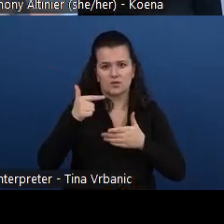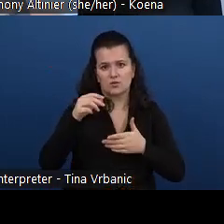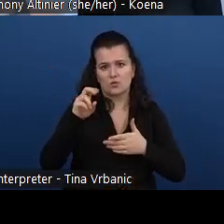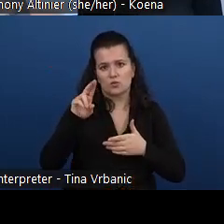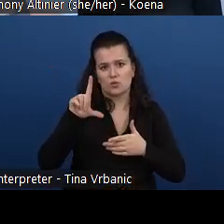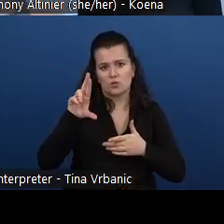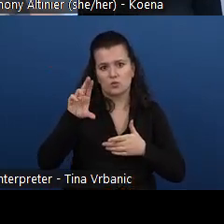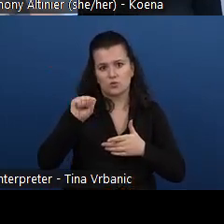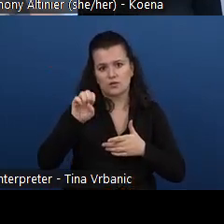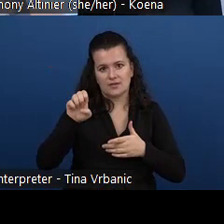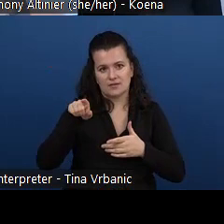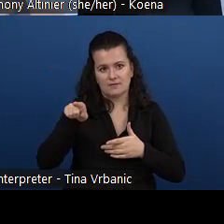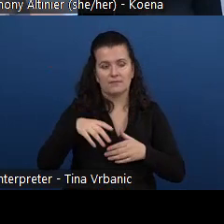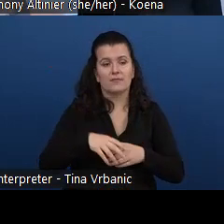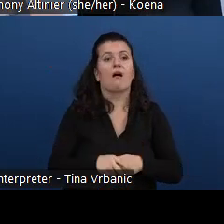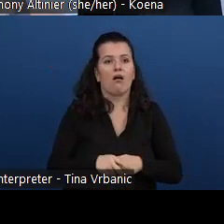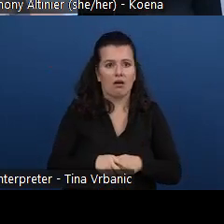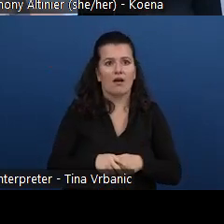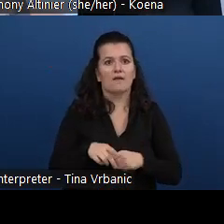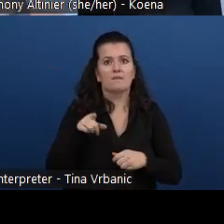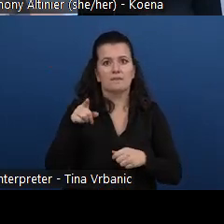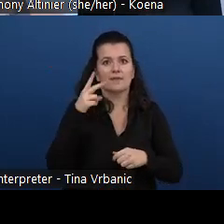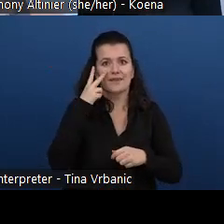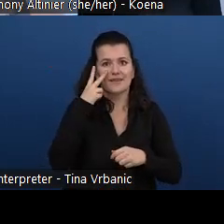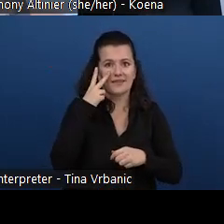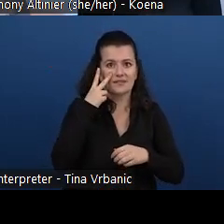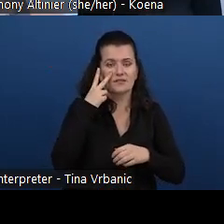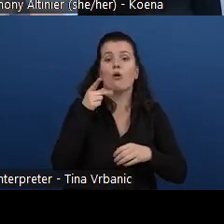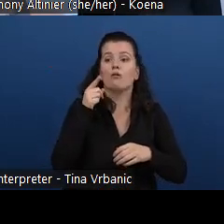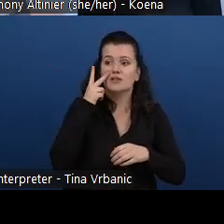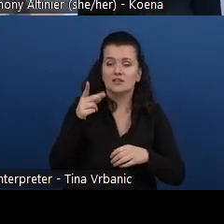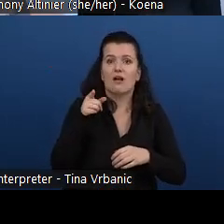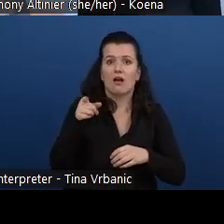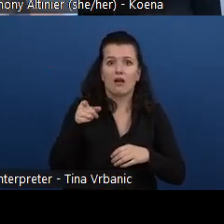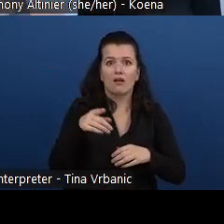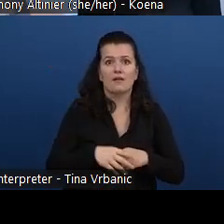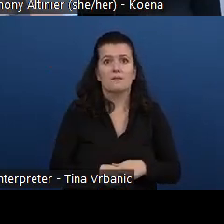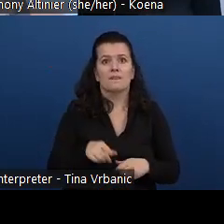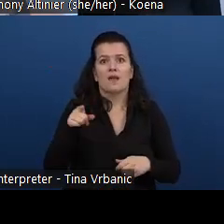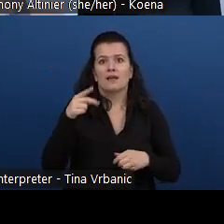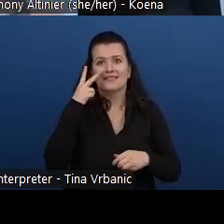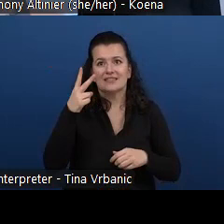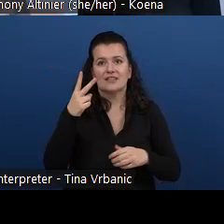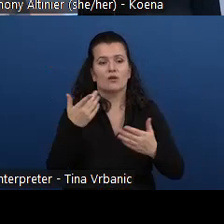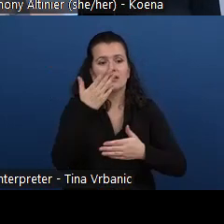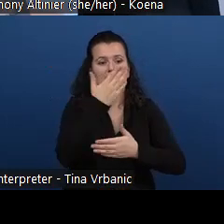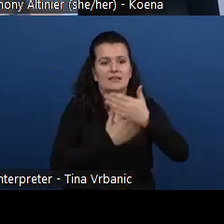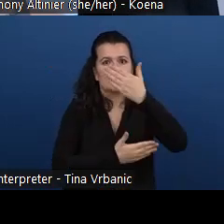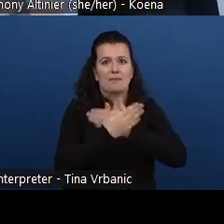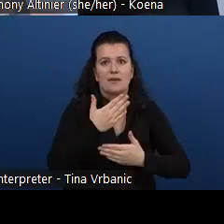undignified treatment of the defendants with disabilities. There were delays preventing them from returning home.